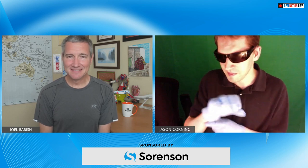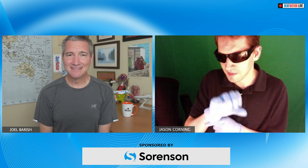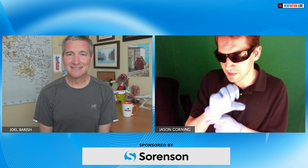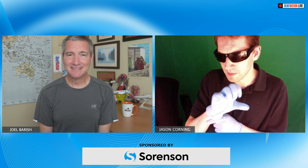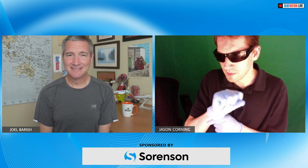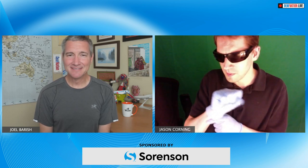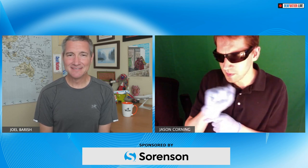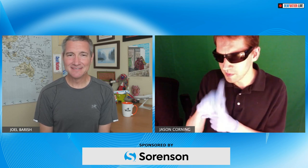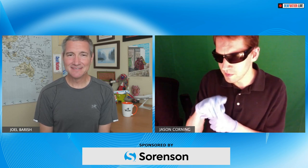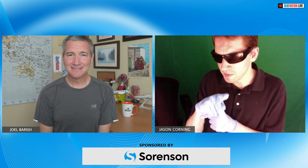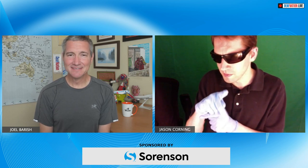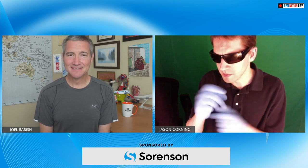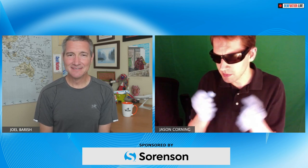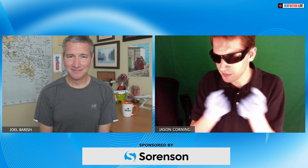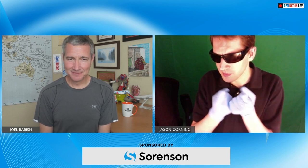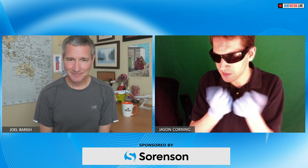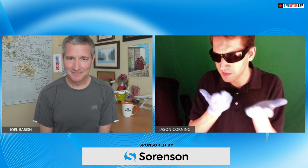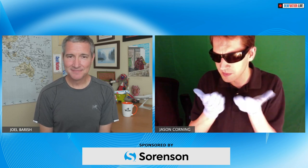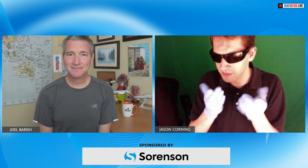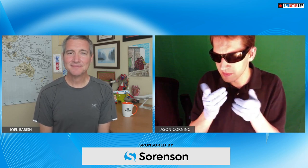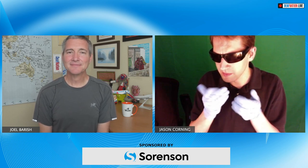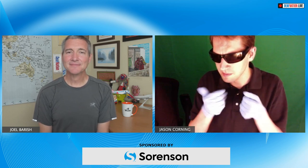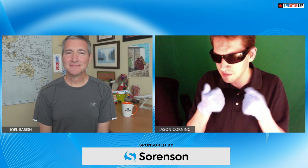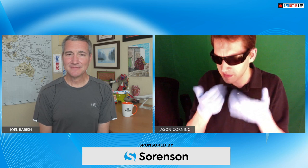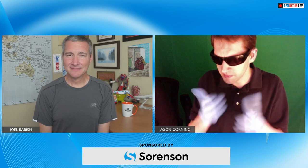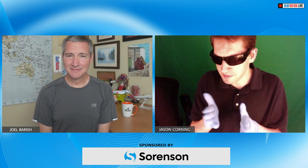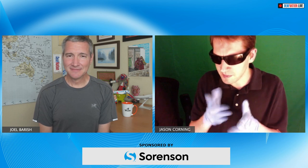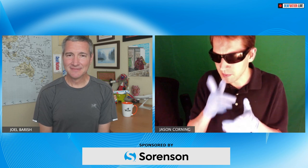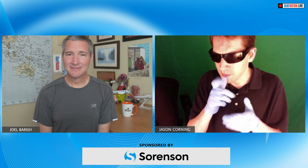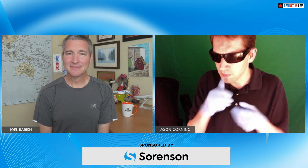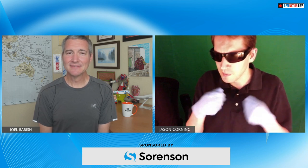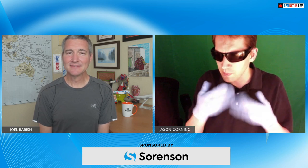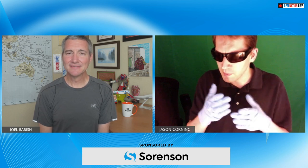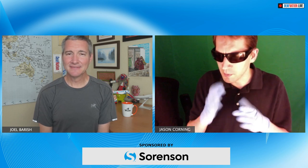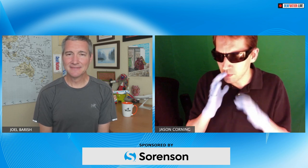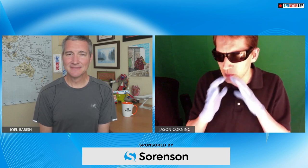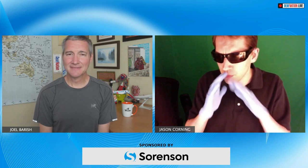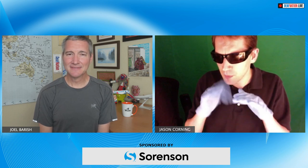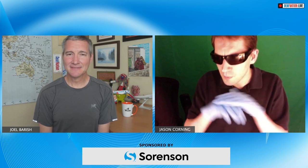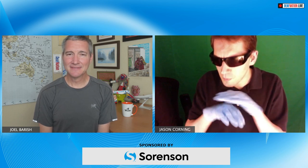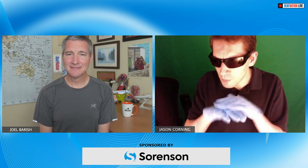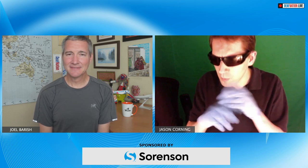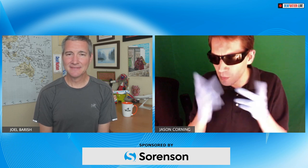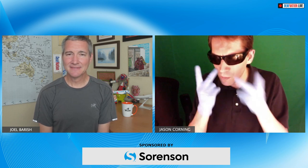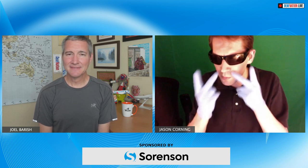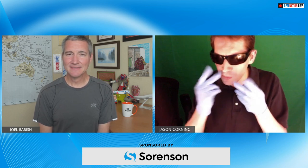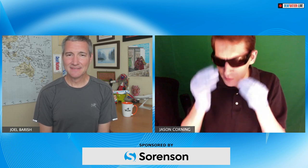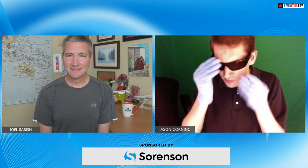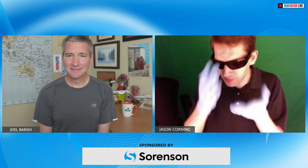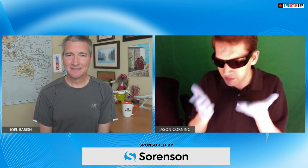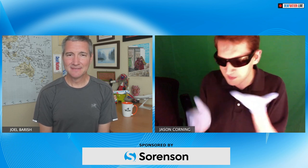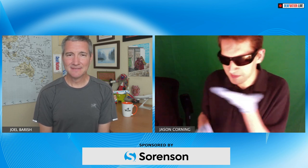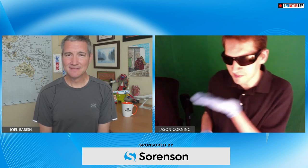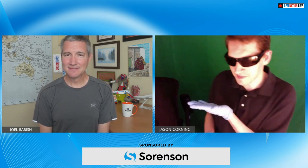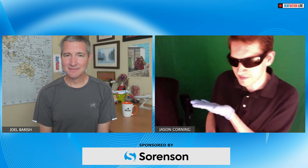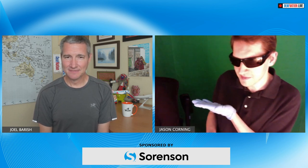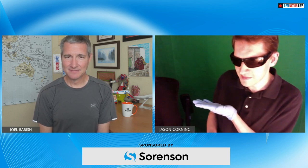I have an SSP "Support Service Provider" Who provides me with communication access to visual information